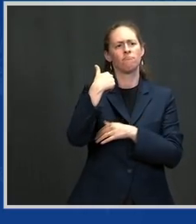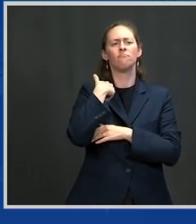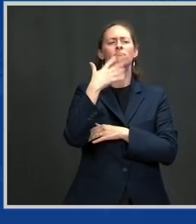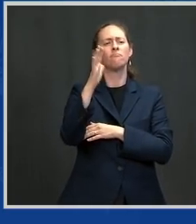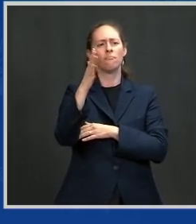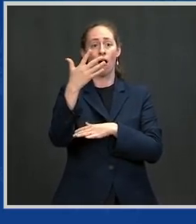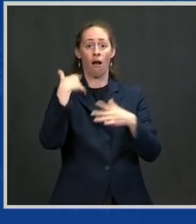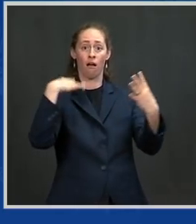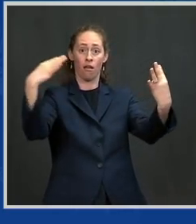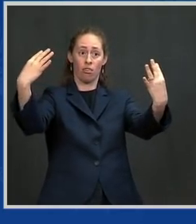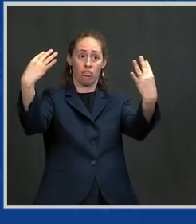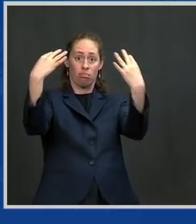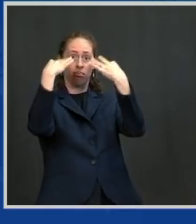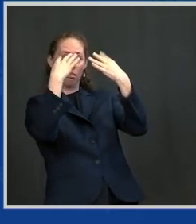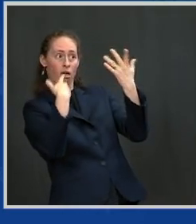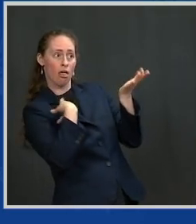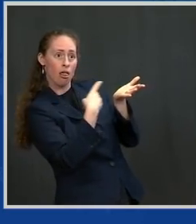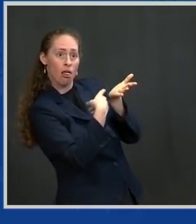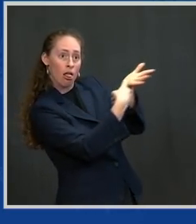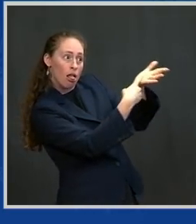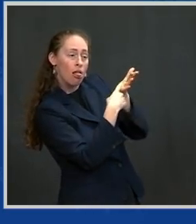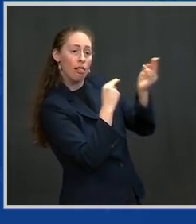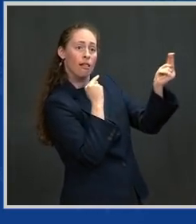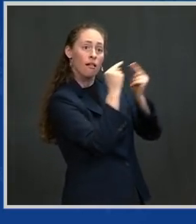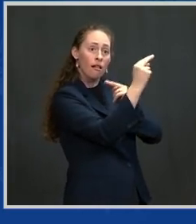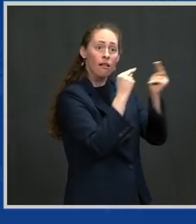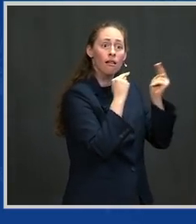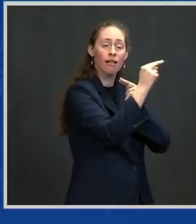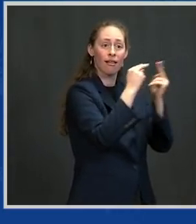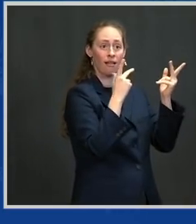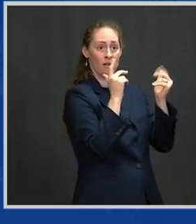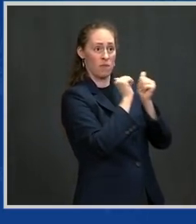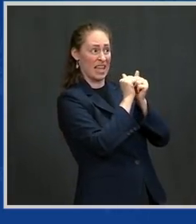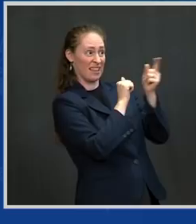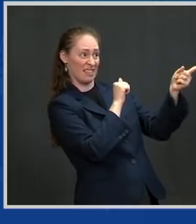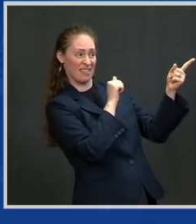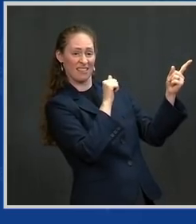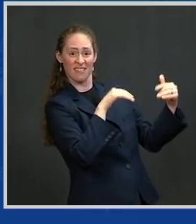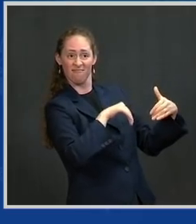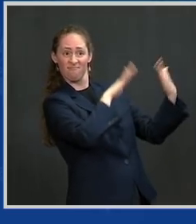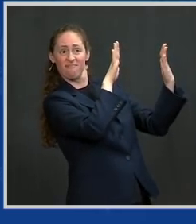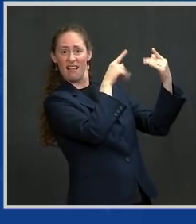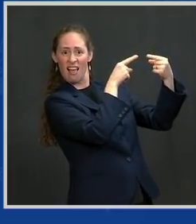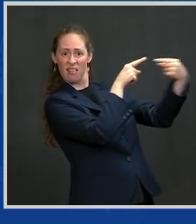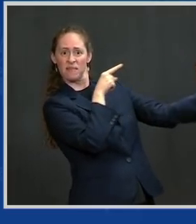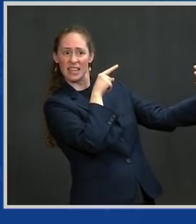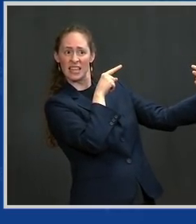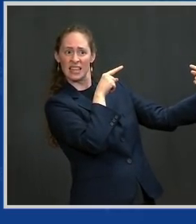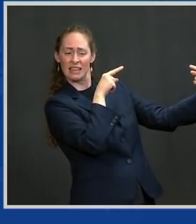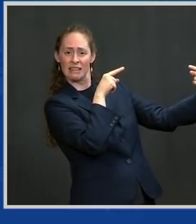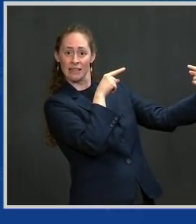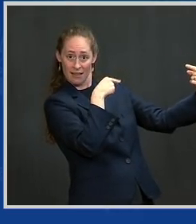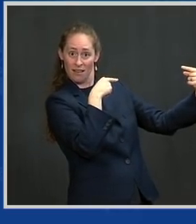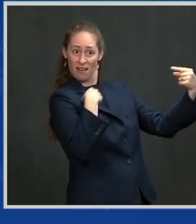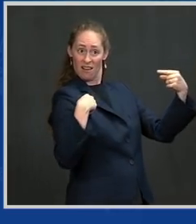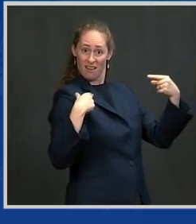with another adversary and/or someone who could be an adversary. It's the last thing I'm going to do.